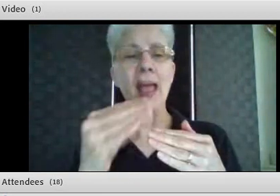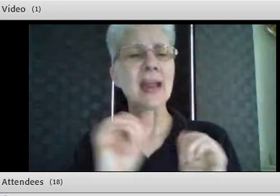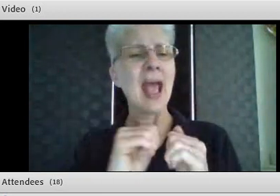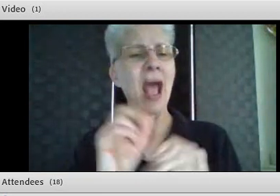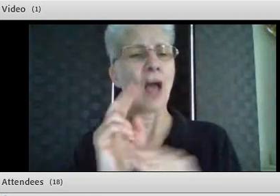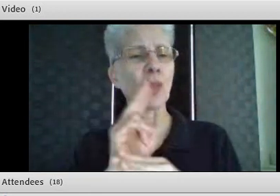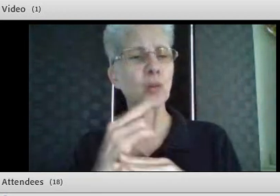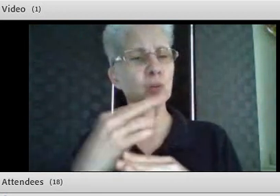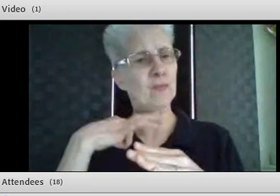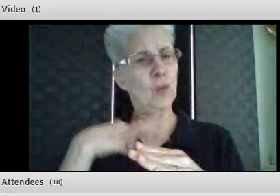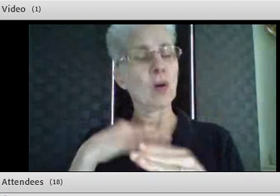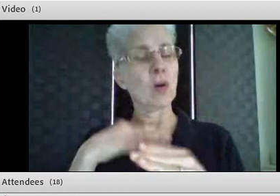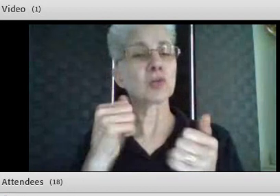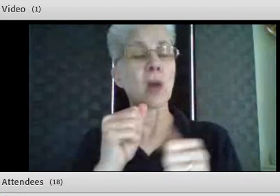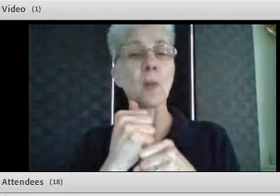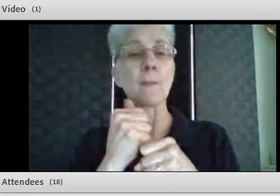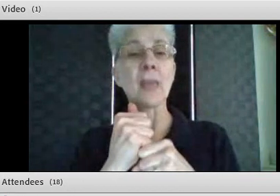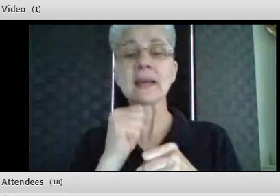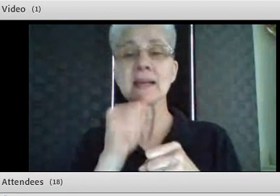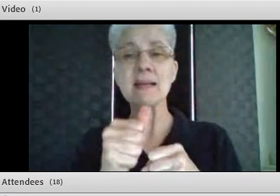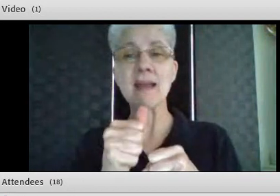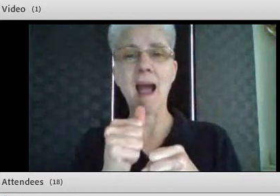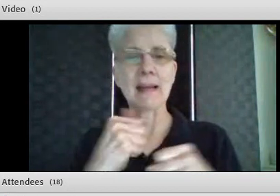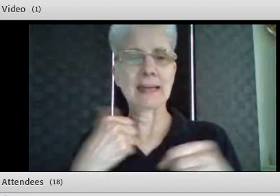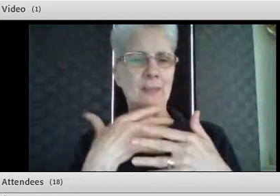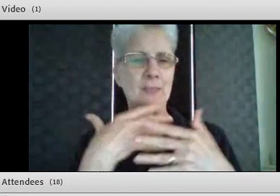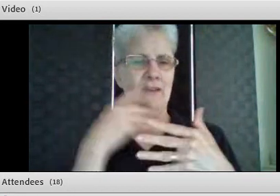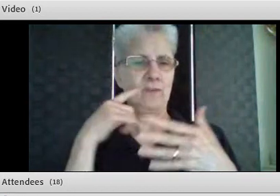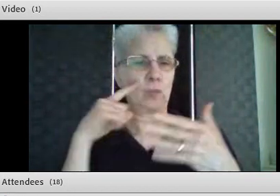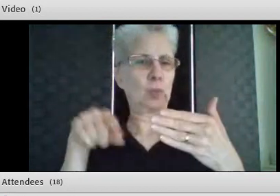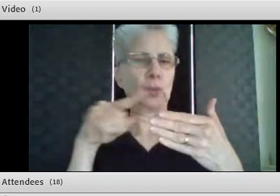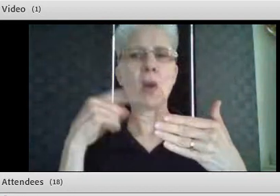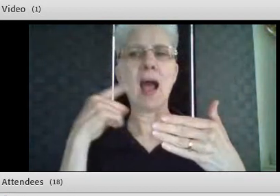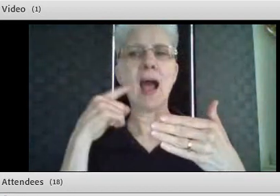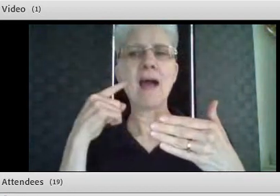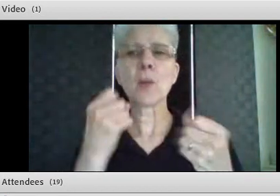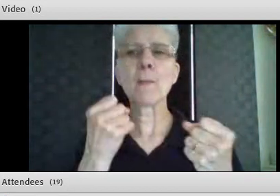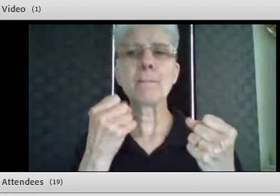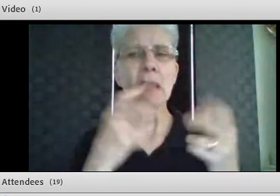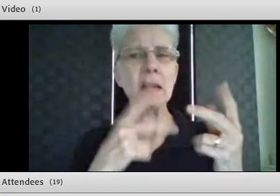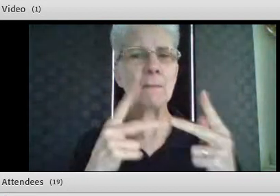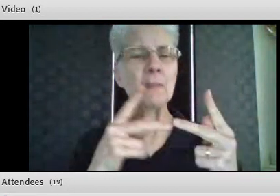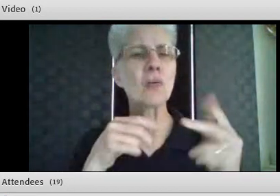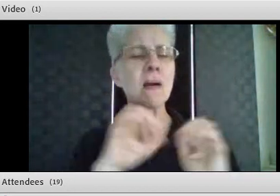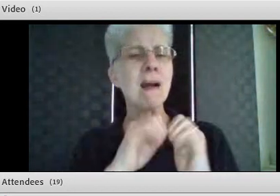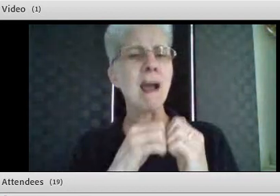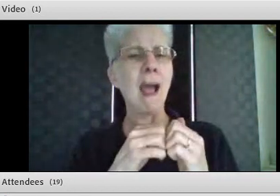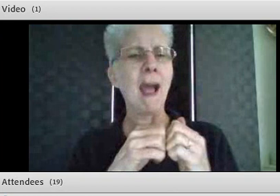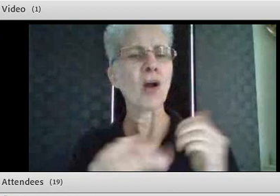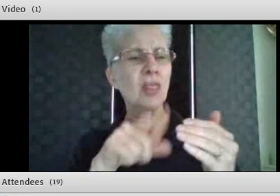but also try to make it not intimidating. I've heard from a lot of people how they are worried